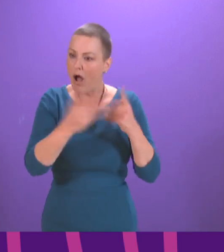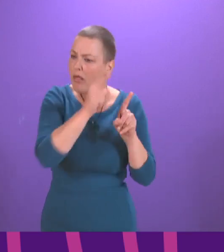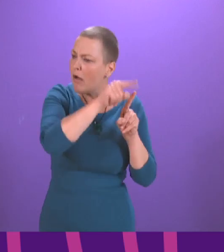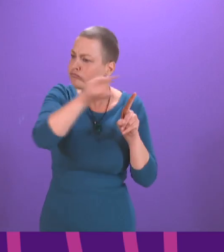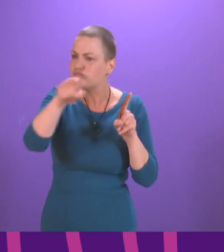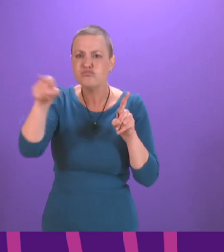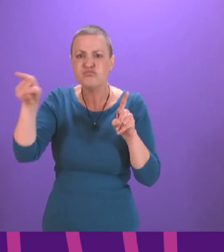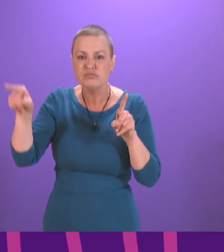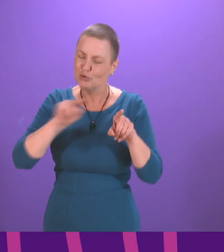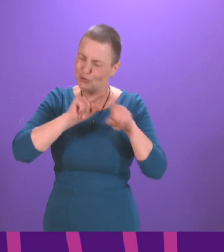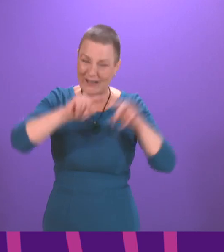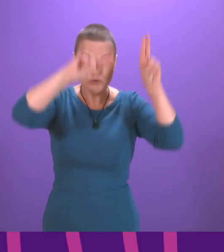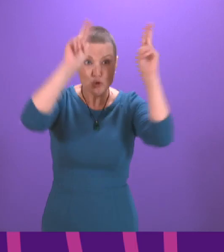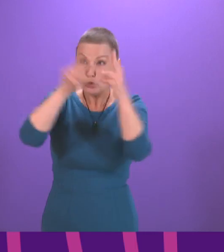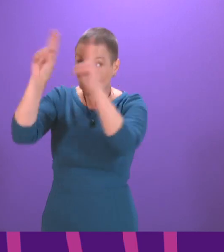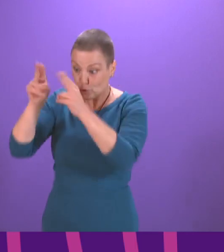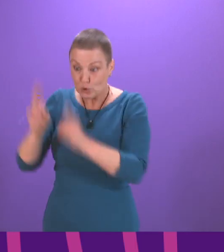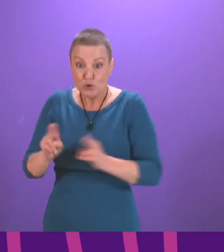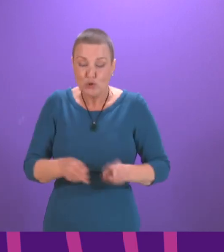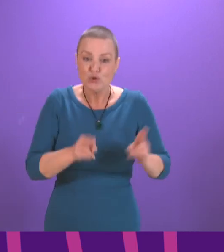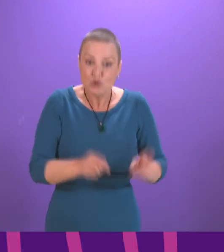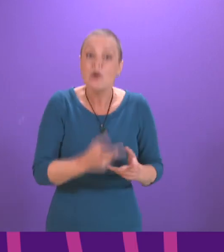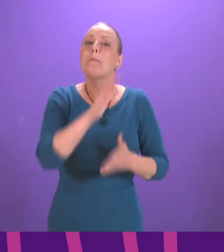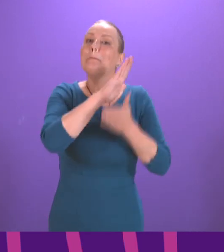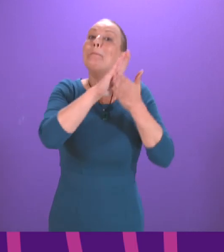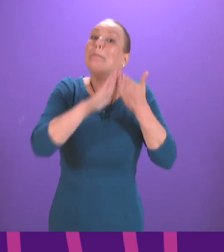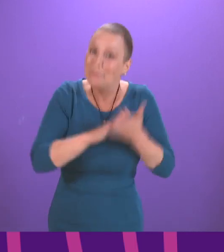we set out to reduce levels of the virus, so that we can start to introduce more normality.